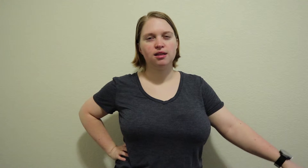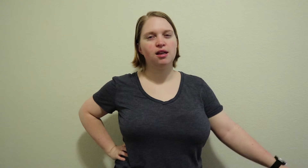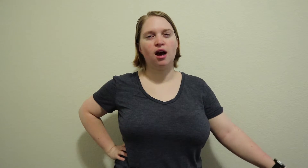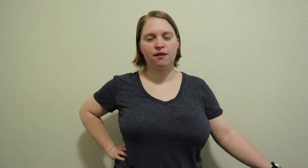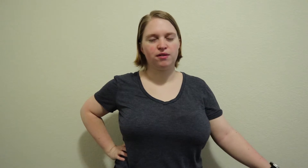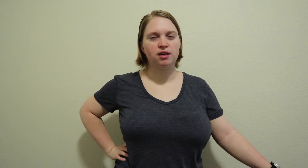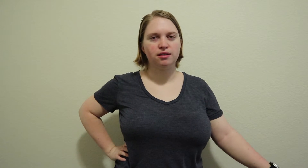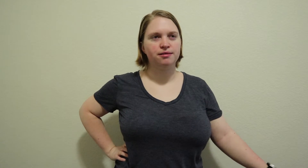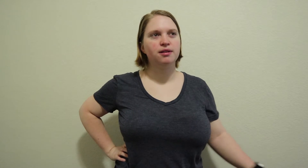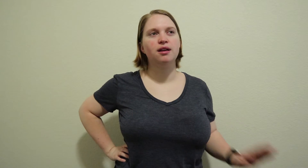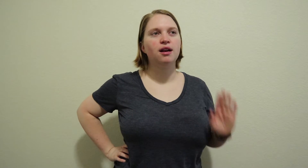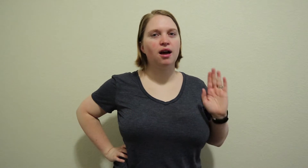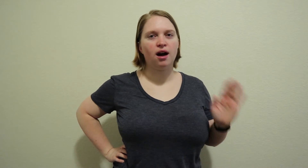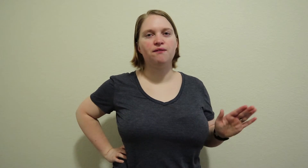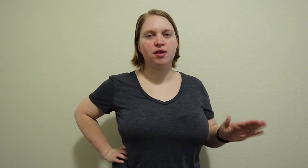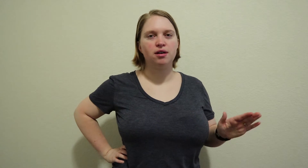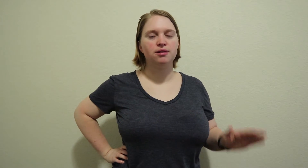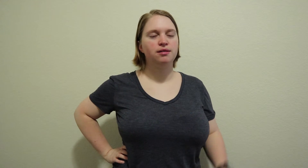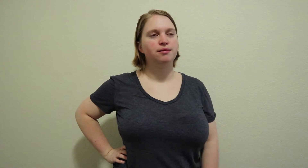Not fun, not fun